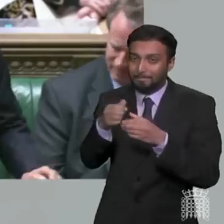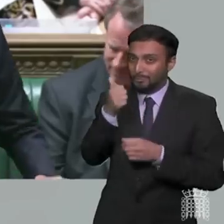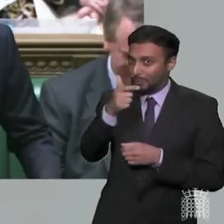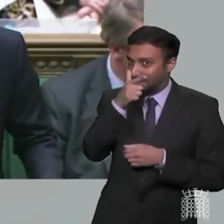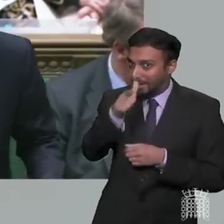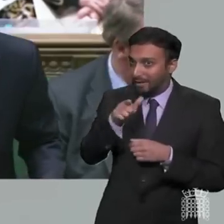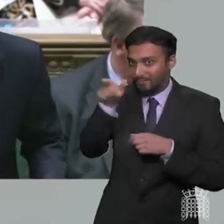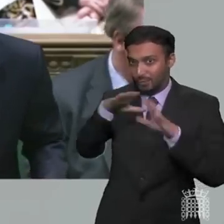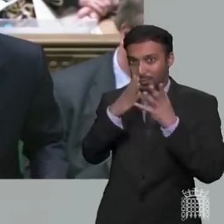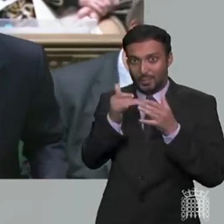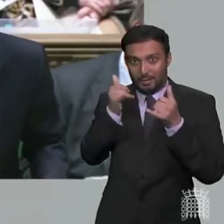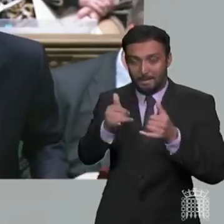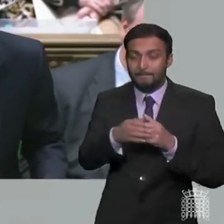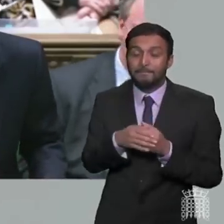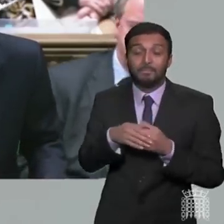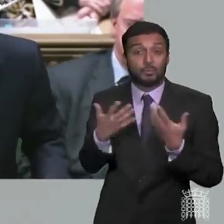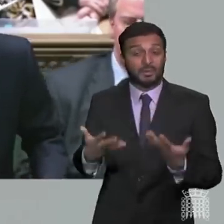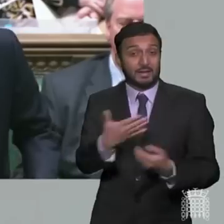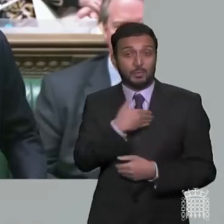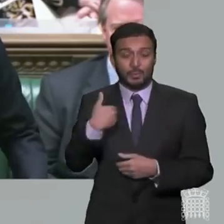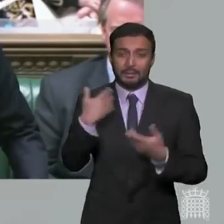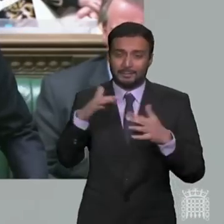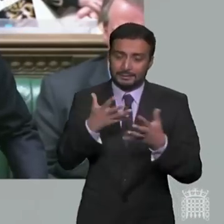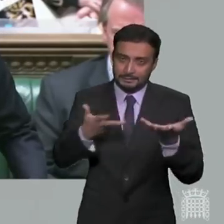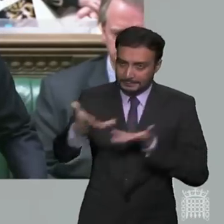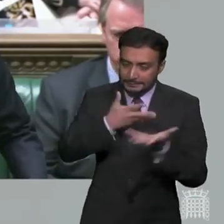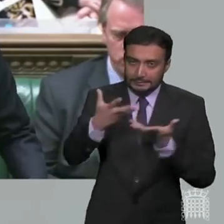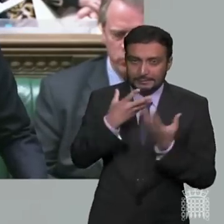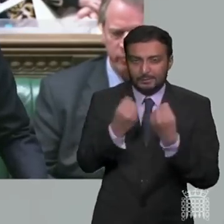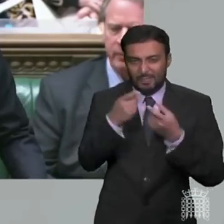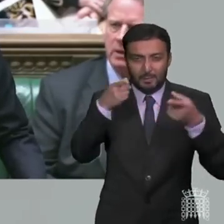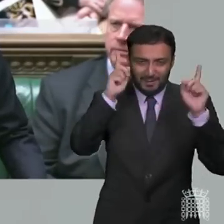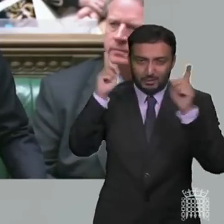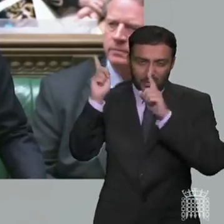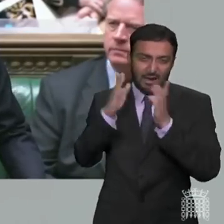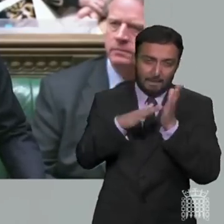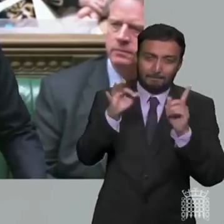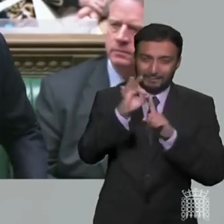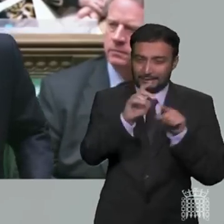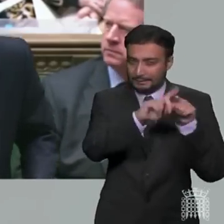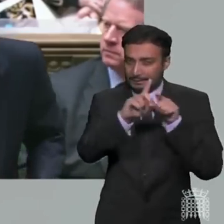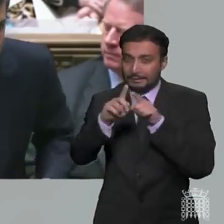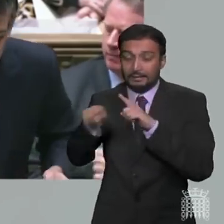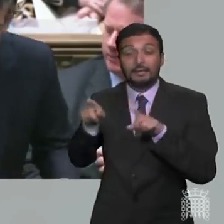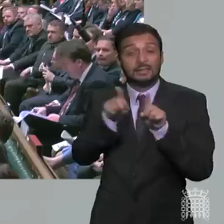This morning, I had meetings with ministerial colleagues and others. In addition to my duties in this House, I shall have further such meetings later today.